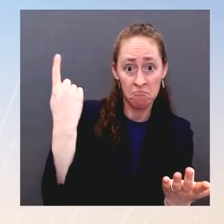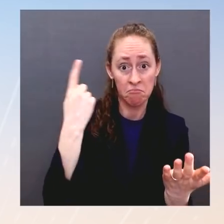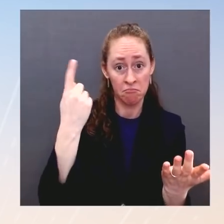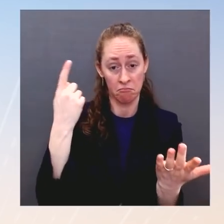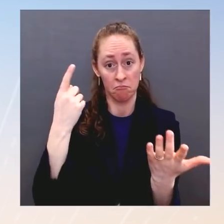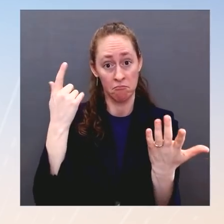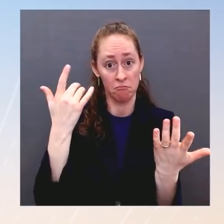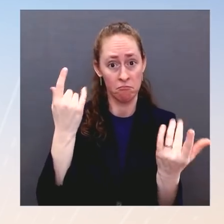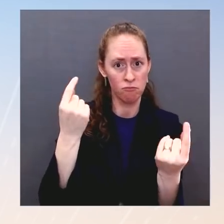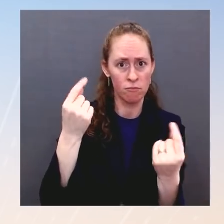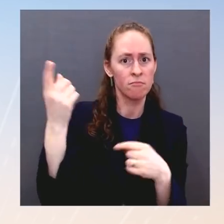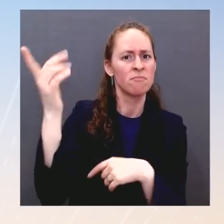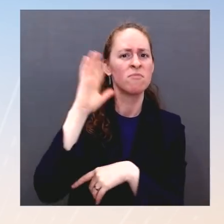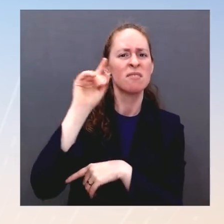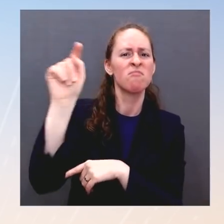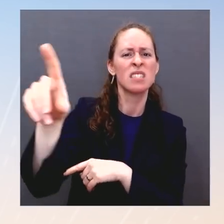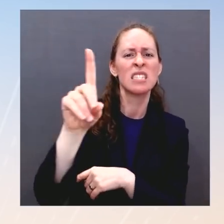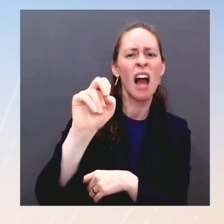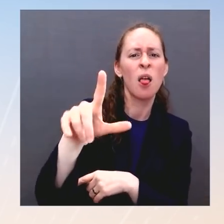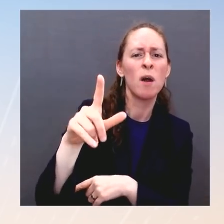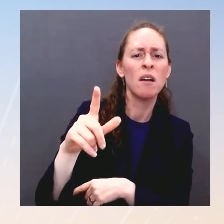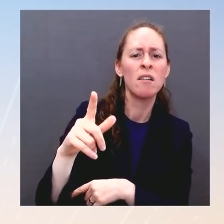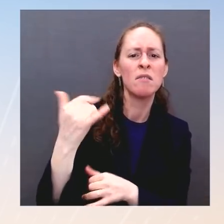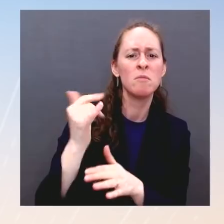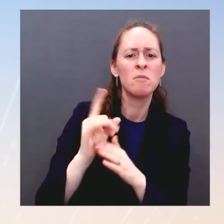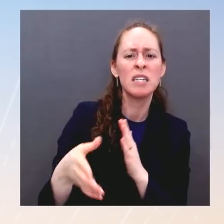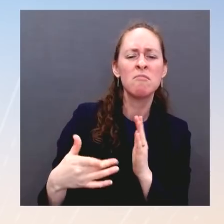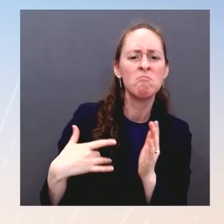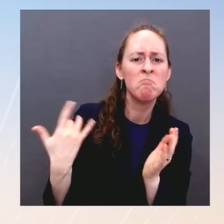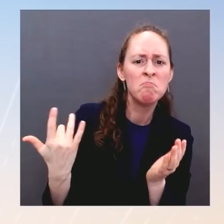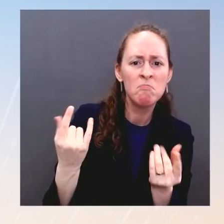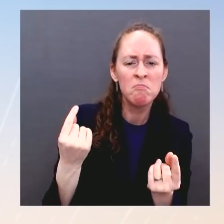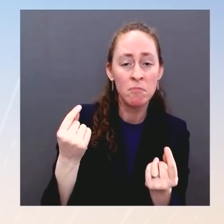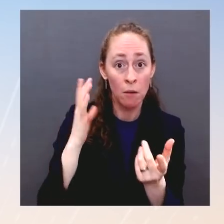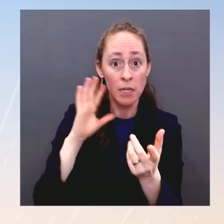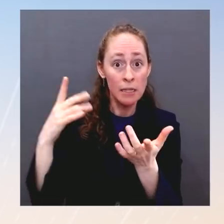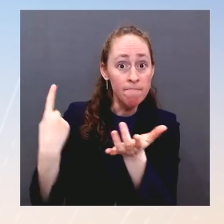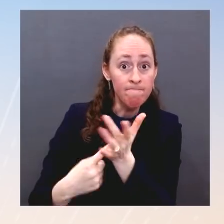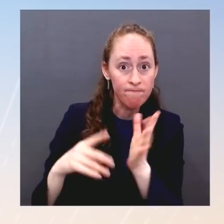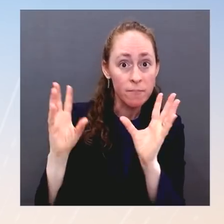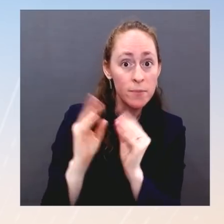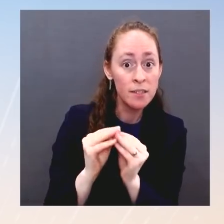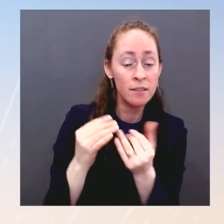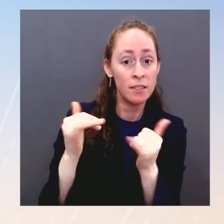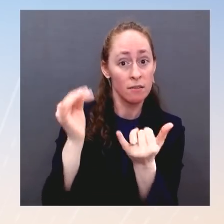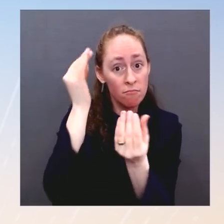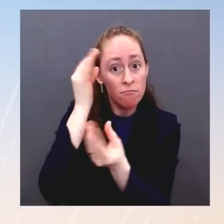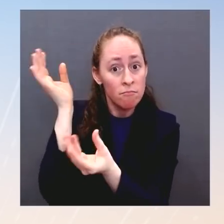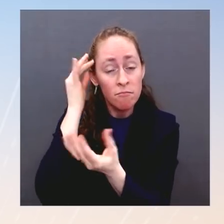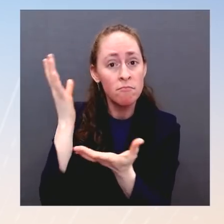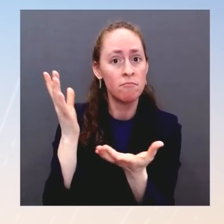Will he be receiving regular updates on Ukraine? Ms. Psaki: Sure. He will have a meeting with members of his national security team tomorrow in Delaware.